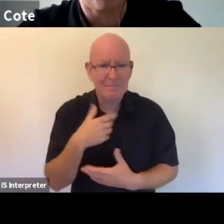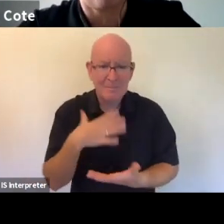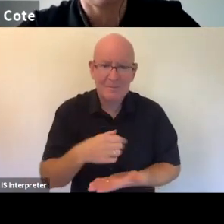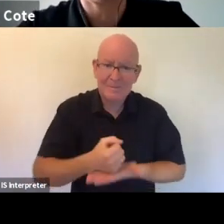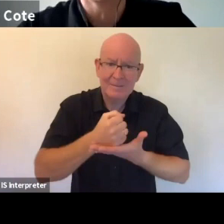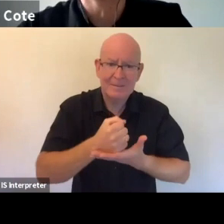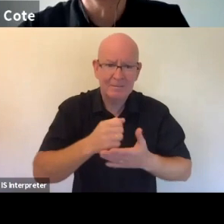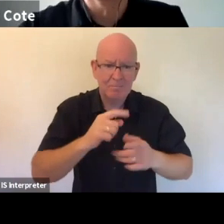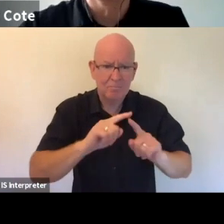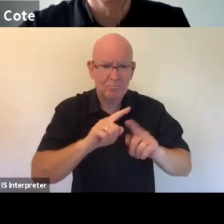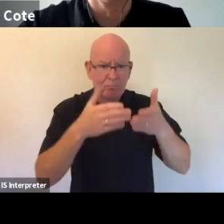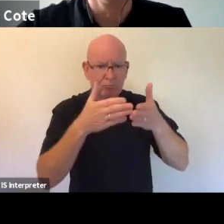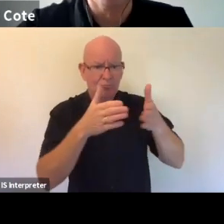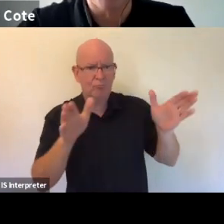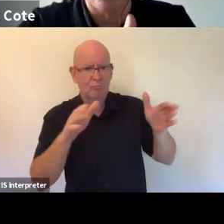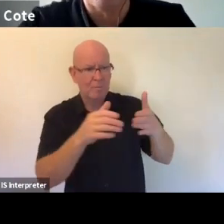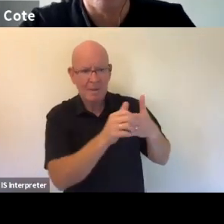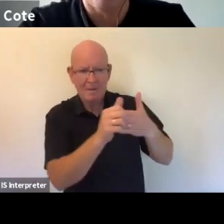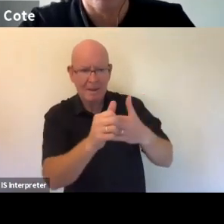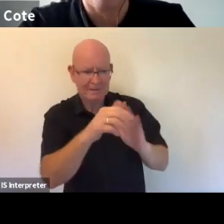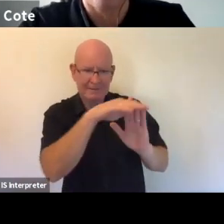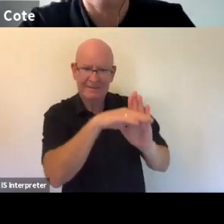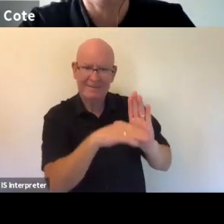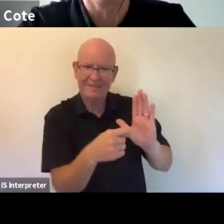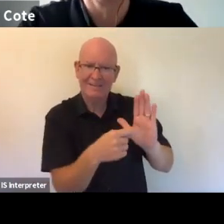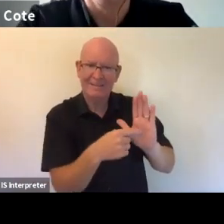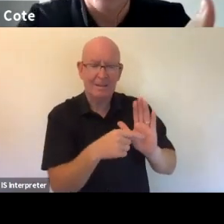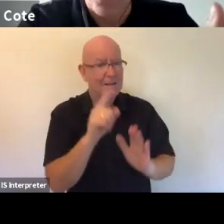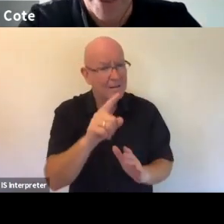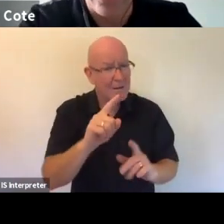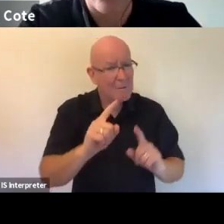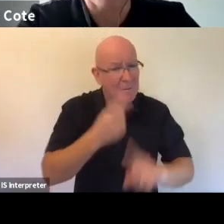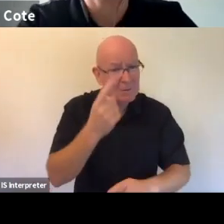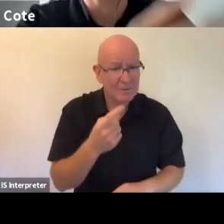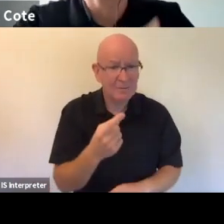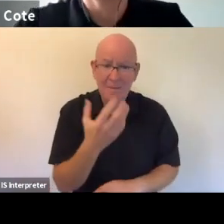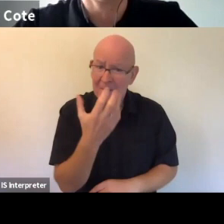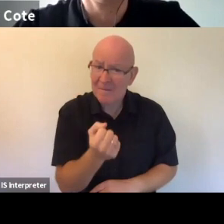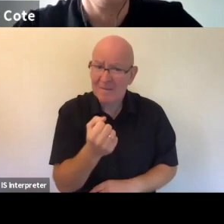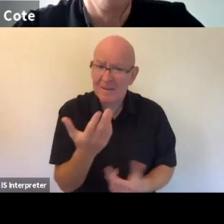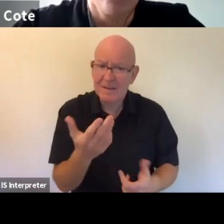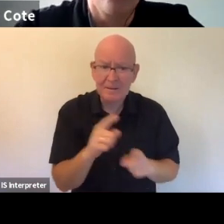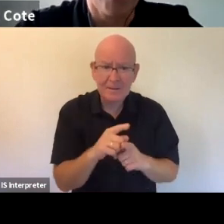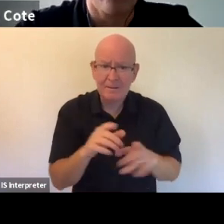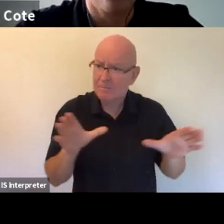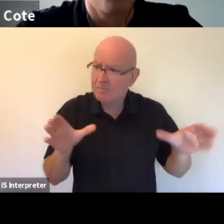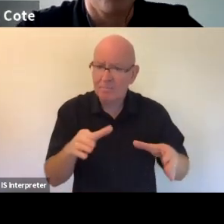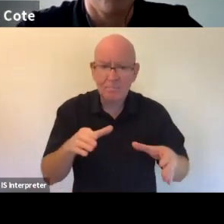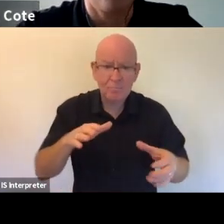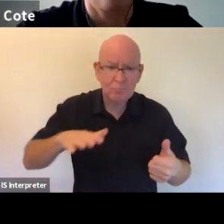so that people with disability will face disability costs, trying to find work while being able to get the support they need